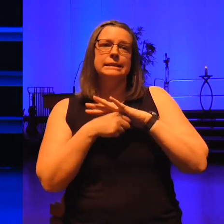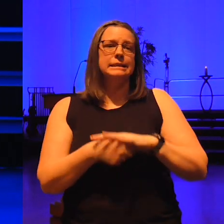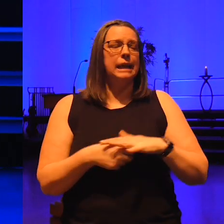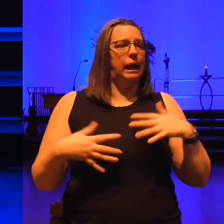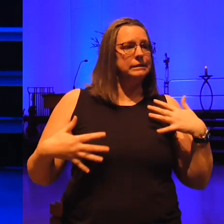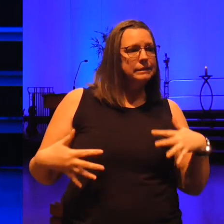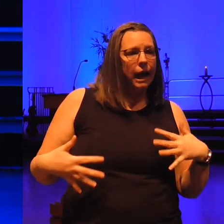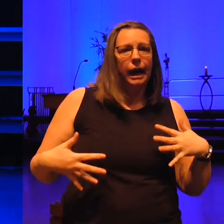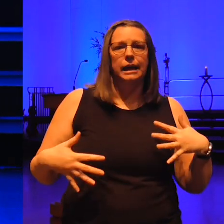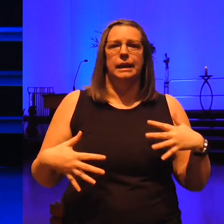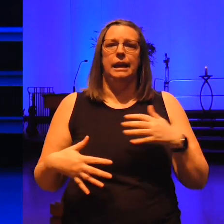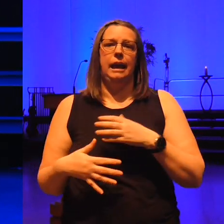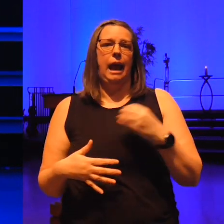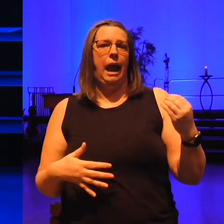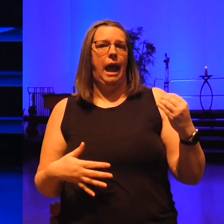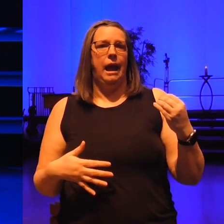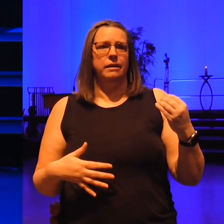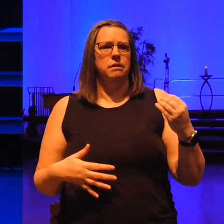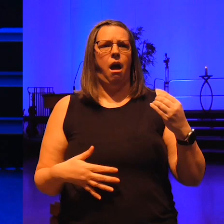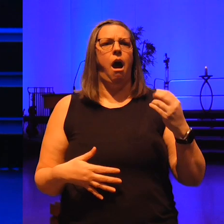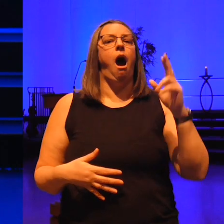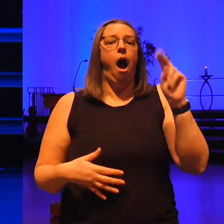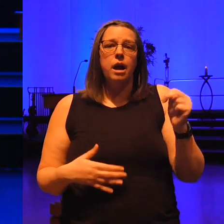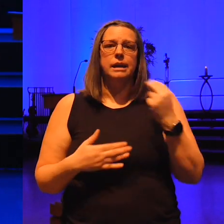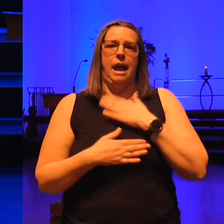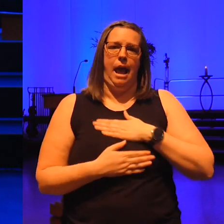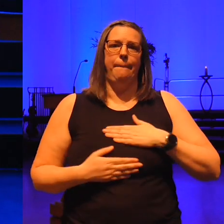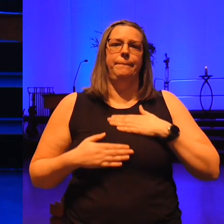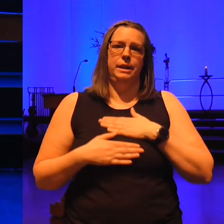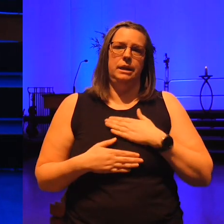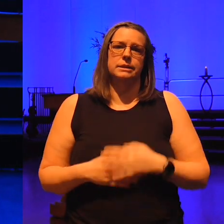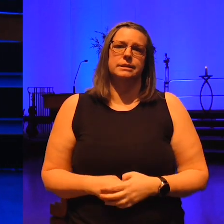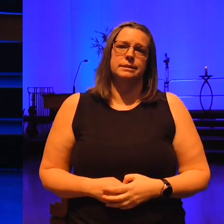and unhappiness another great director the great